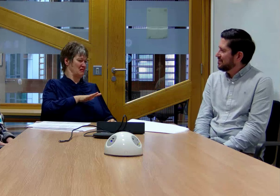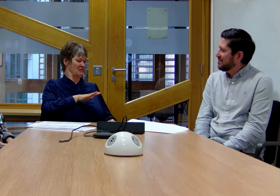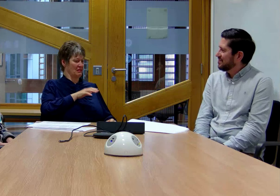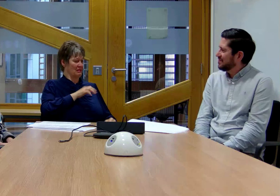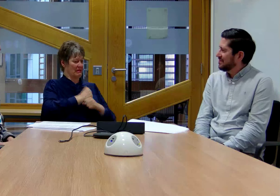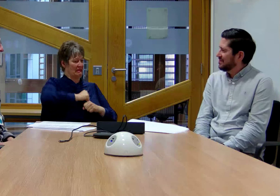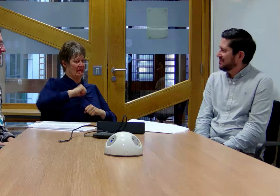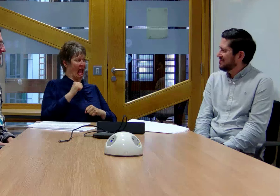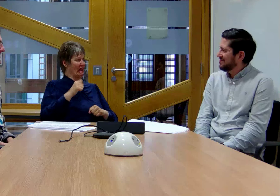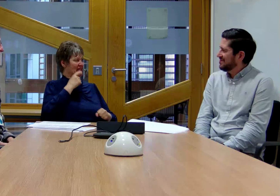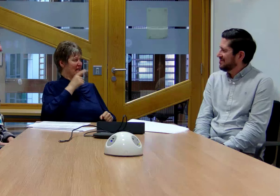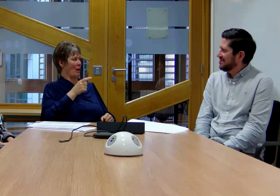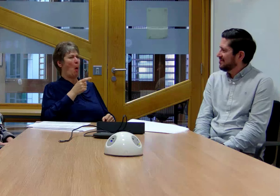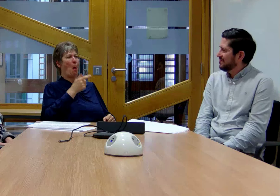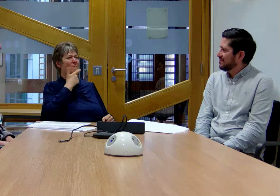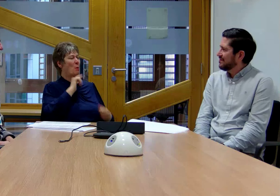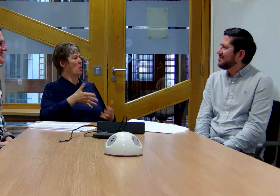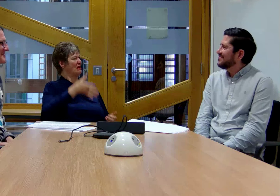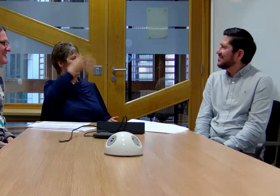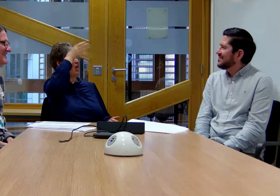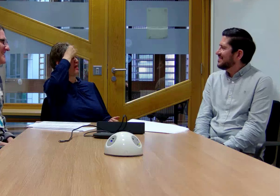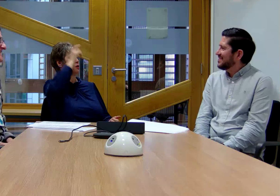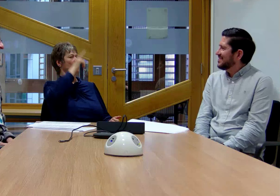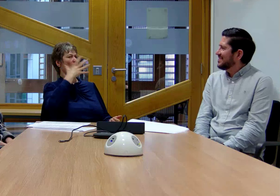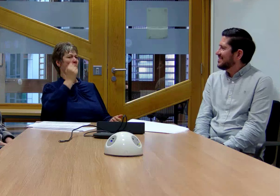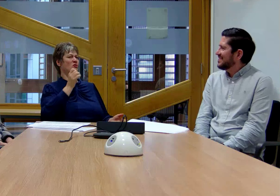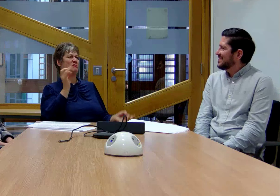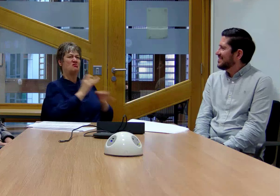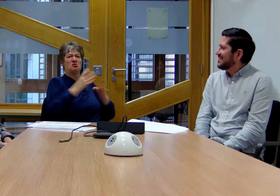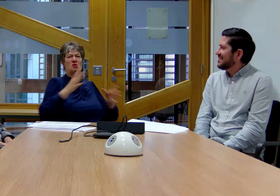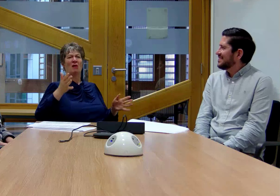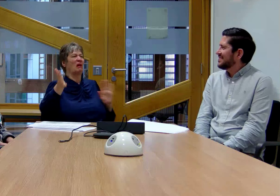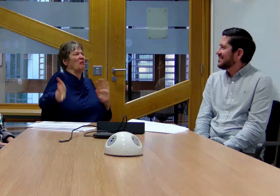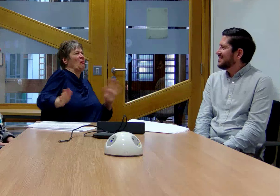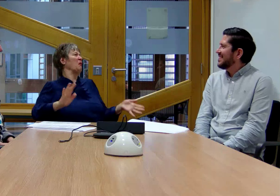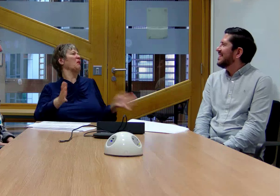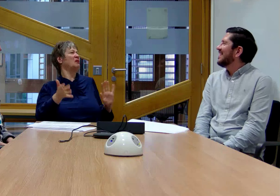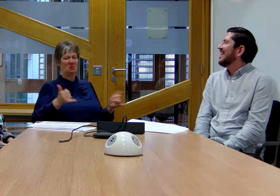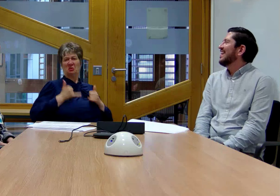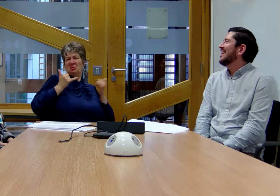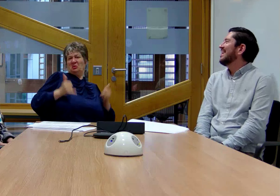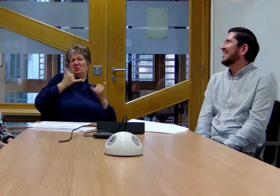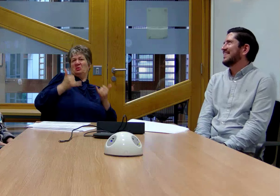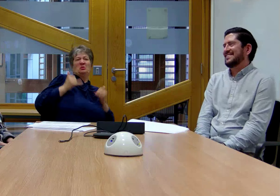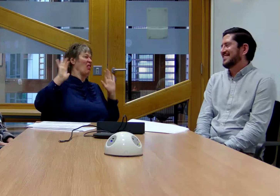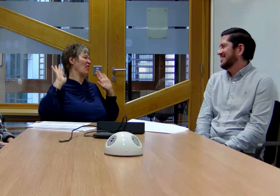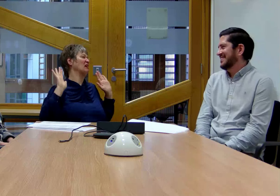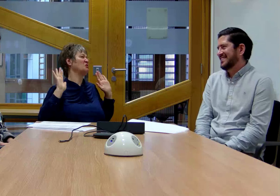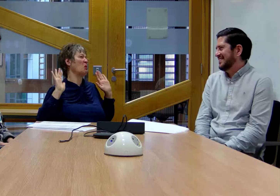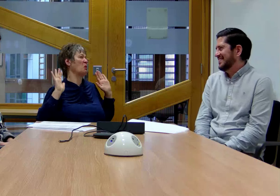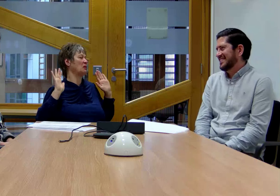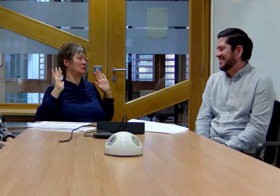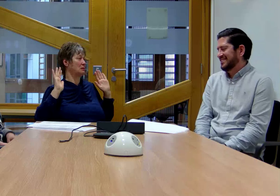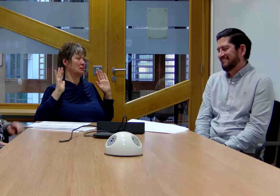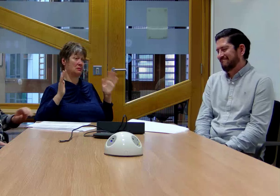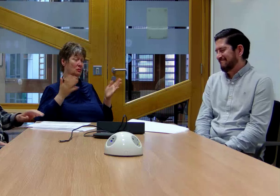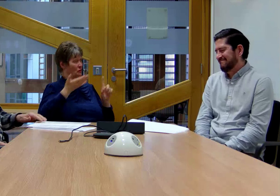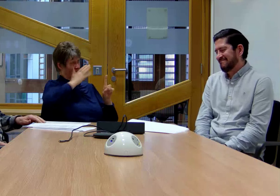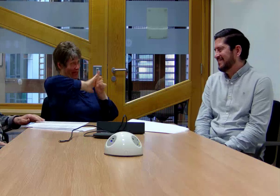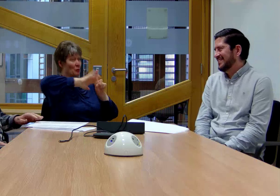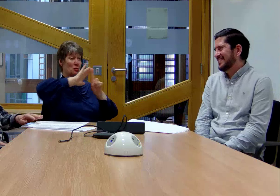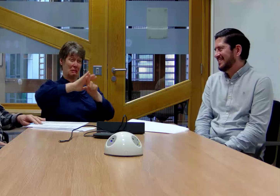people that want to get on, who are urban, who are who are right on. And who are hipsters!